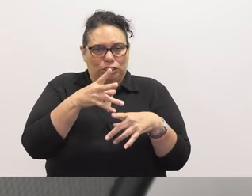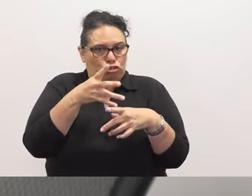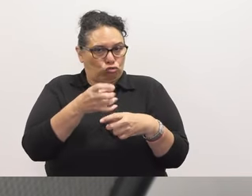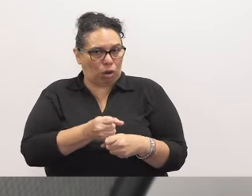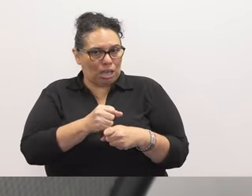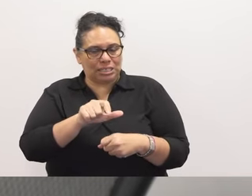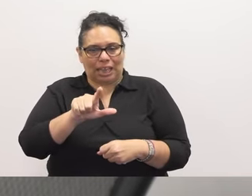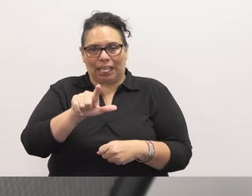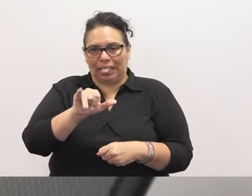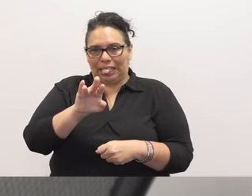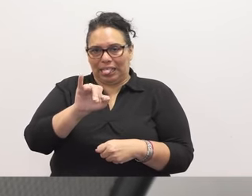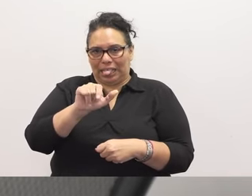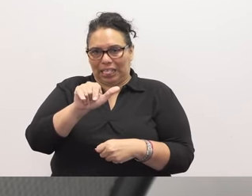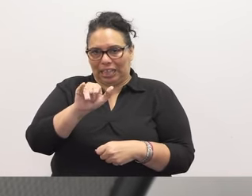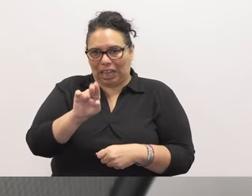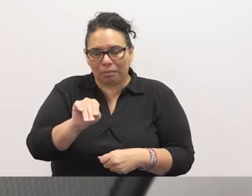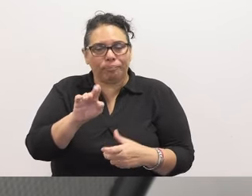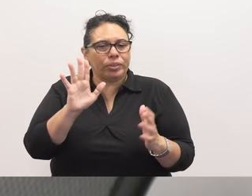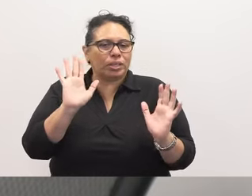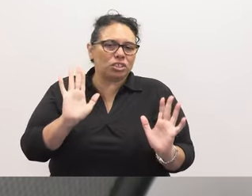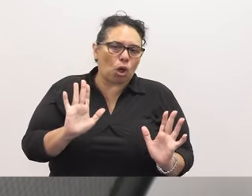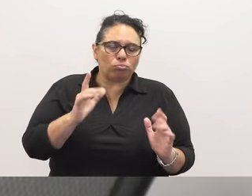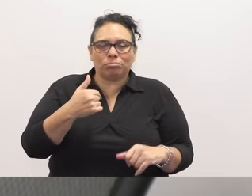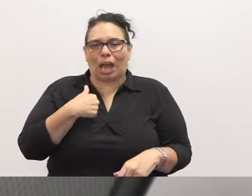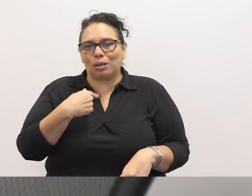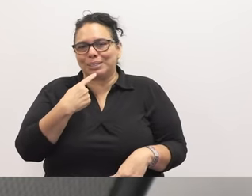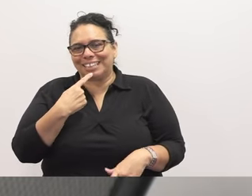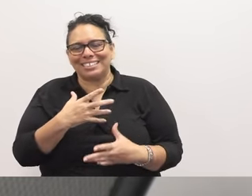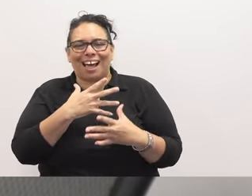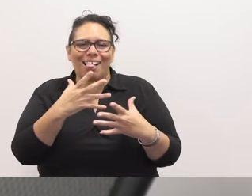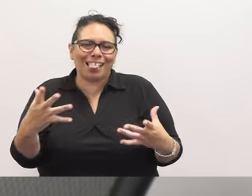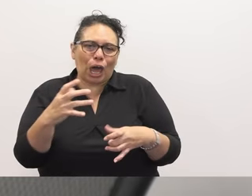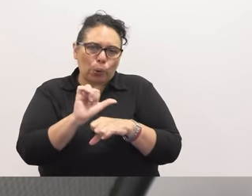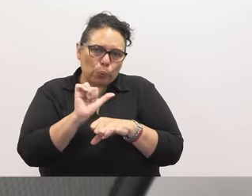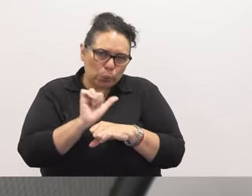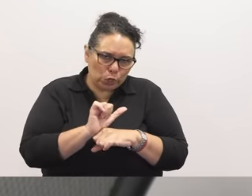And so what I would just say is we still have a lot of work to do. 50% is not enough.